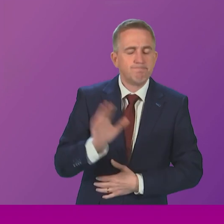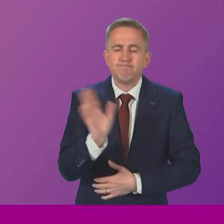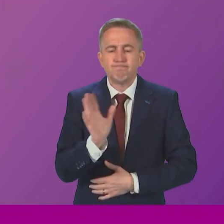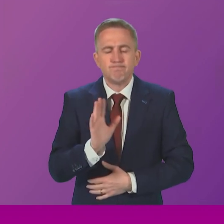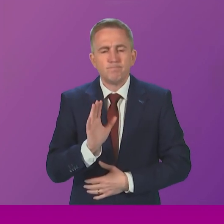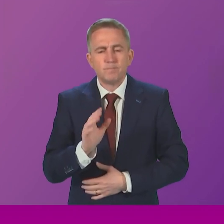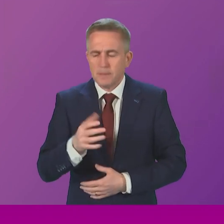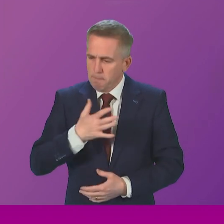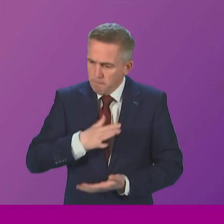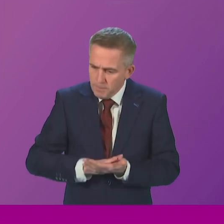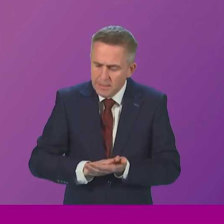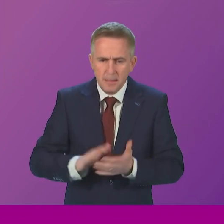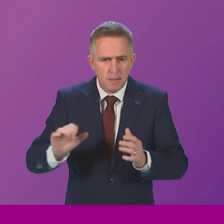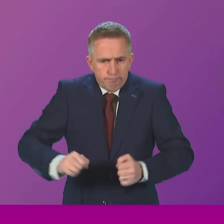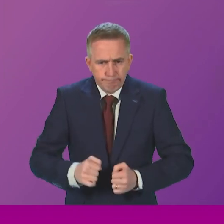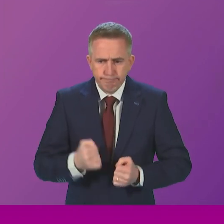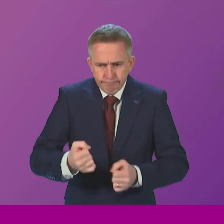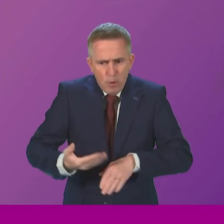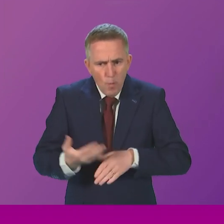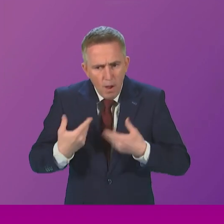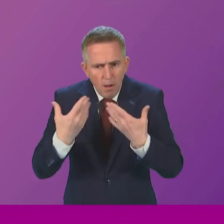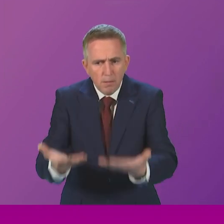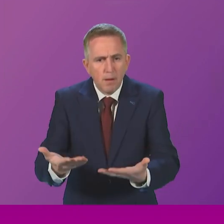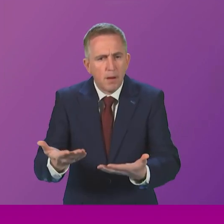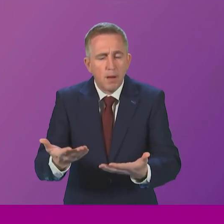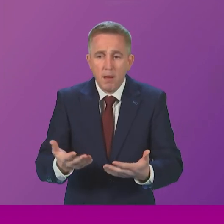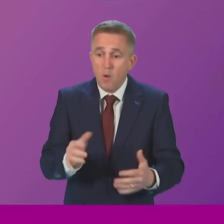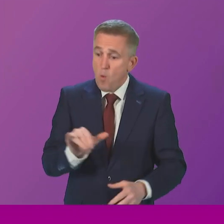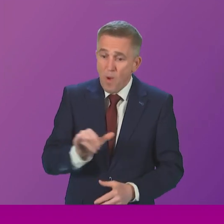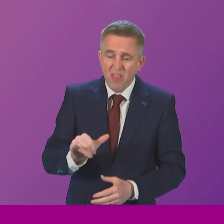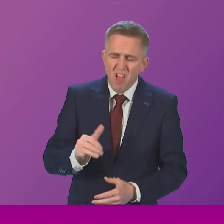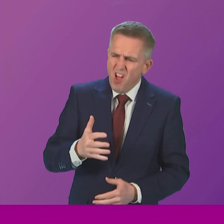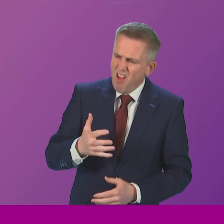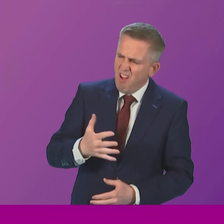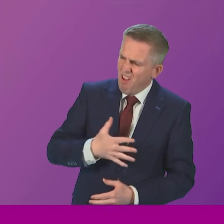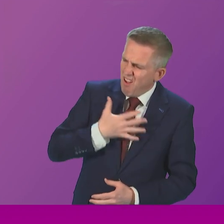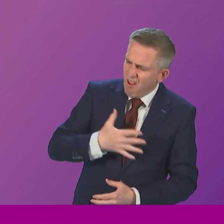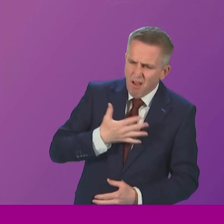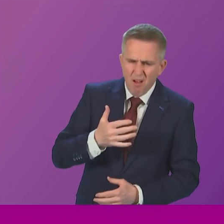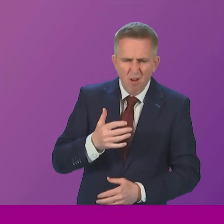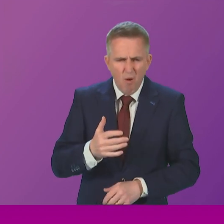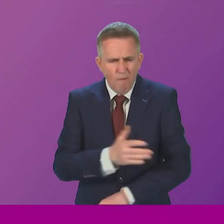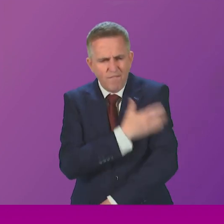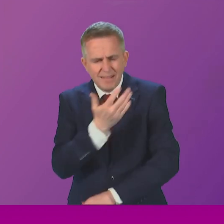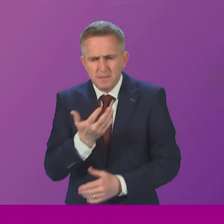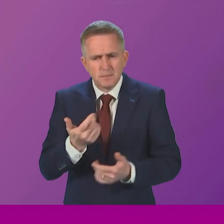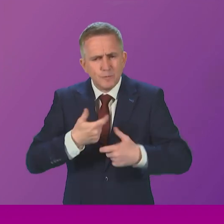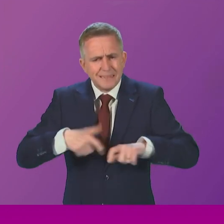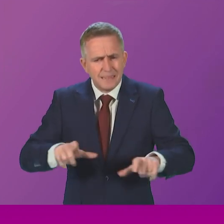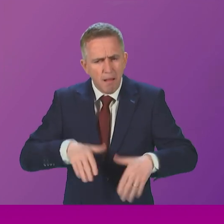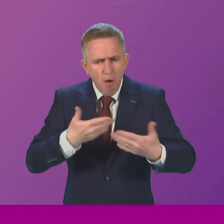even when we are deeply hurt and offended by someone else. It is to give to another